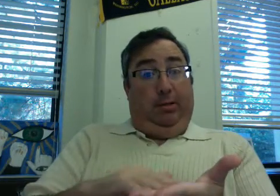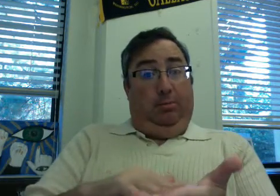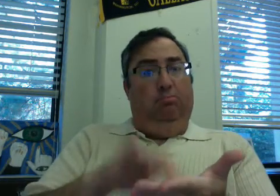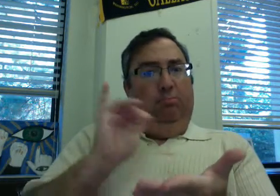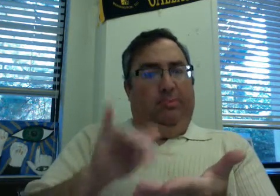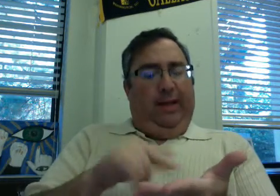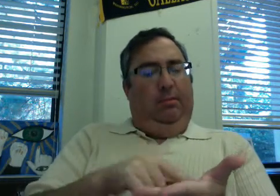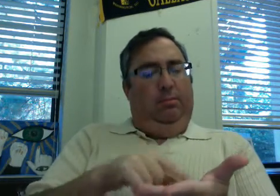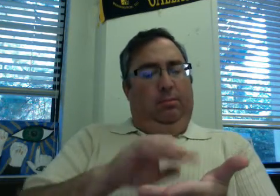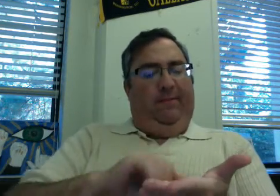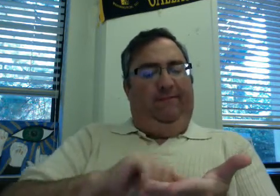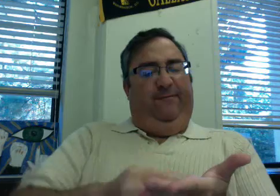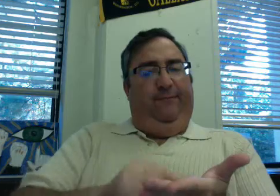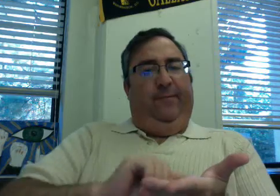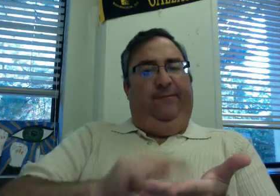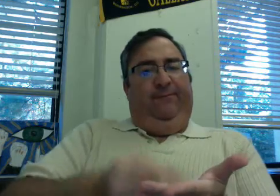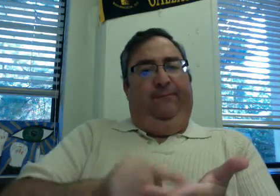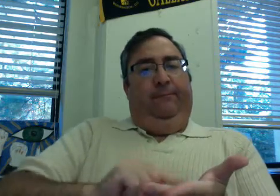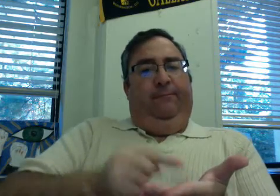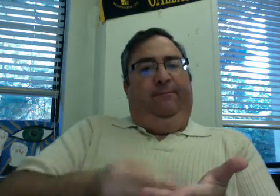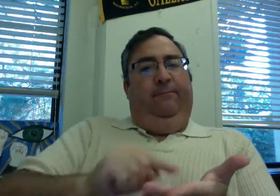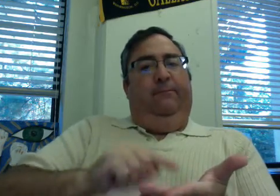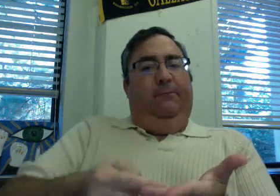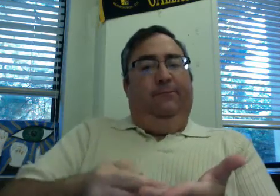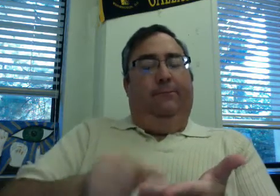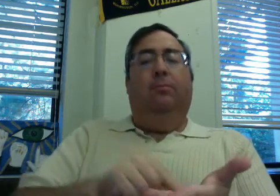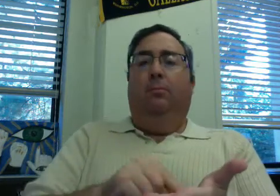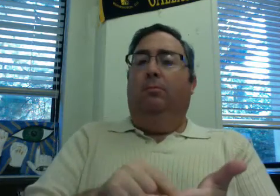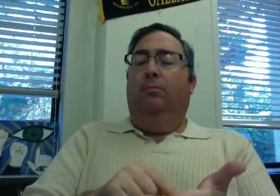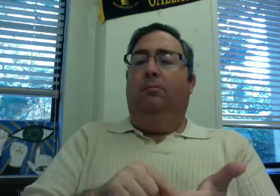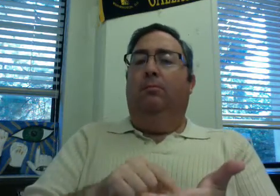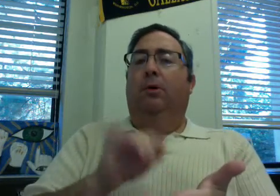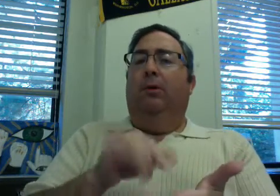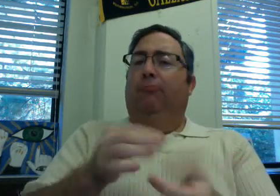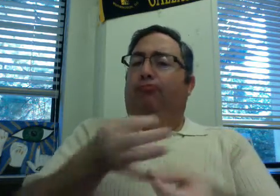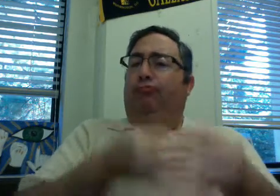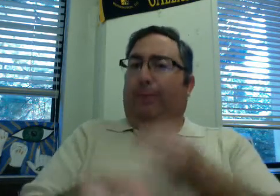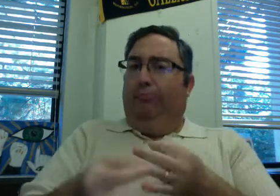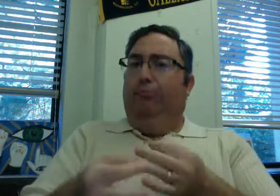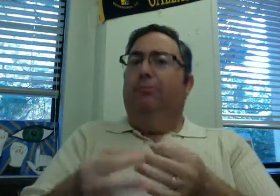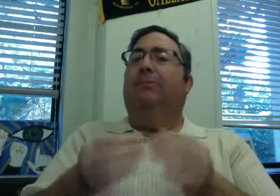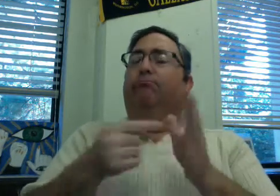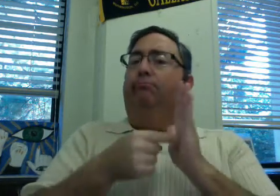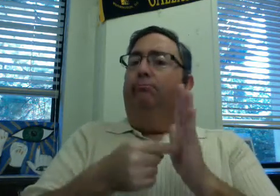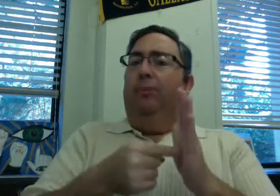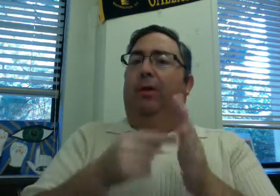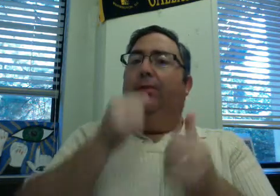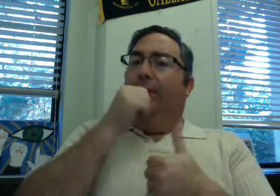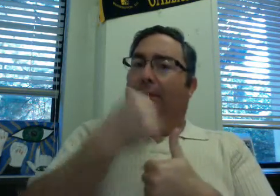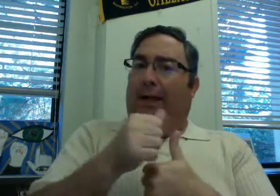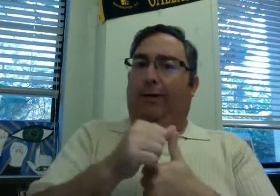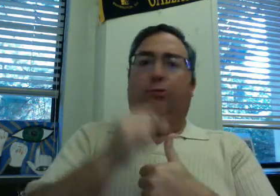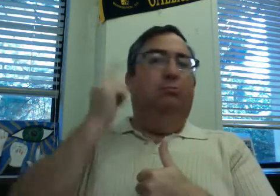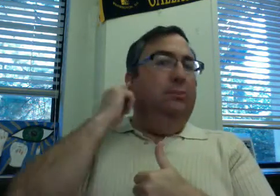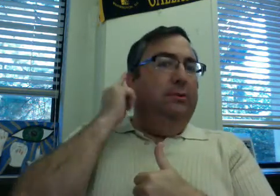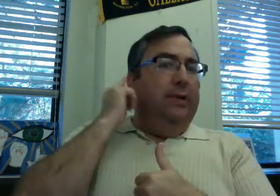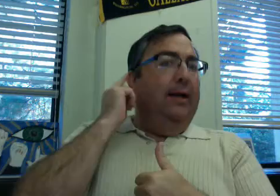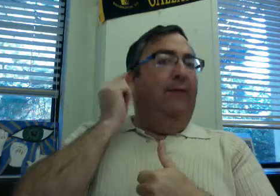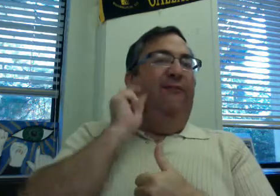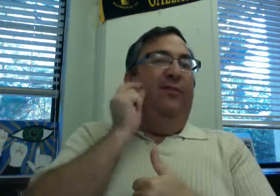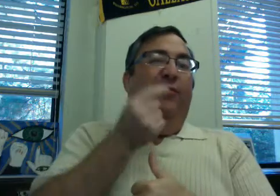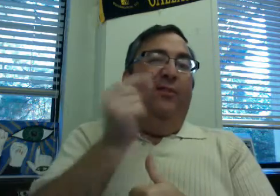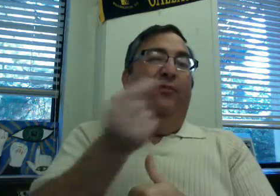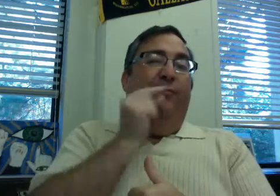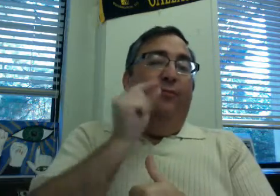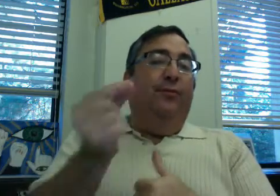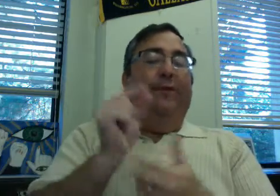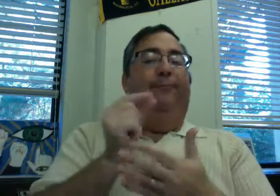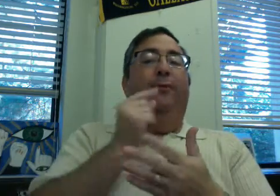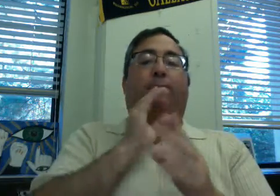Braille -- the bumps are used to substitute for the written letters that substitute for the sounds of spoken language